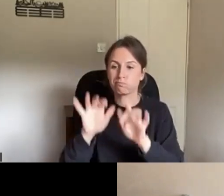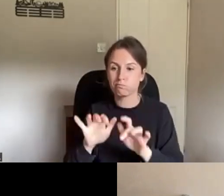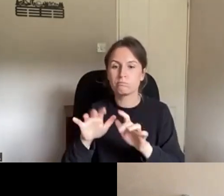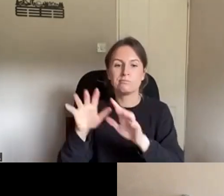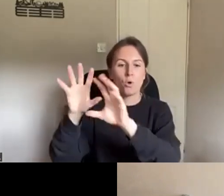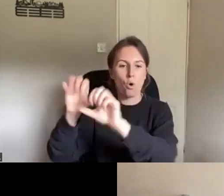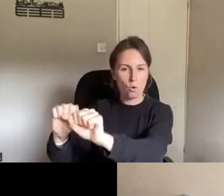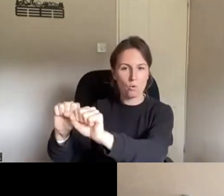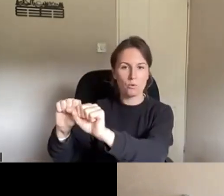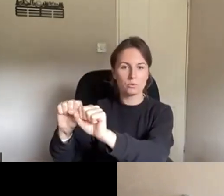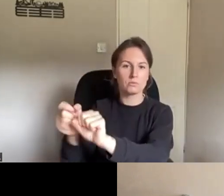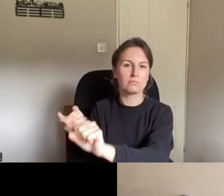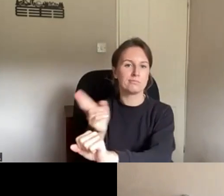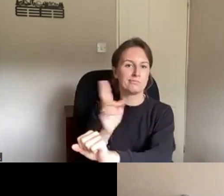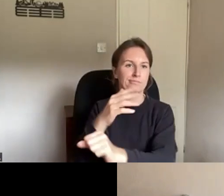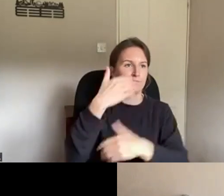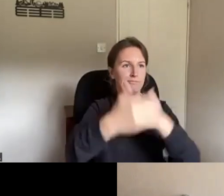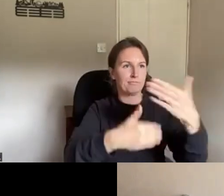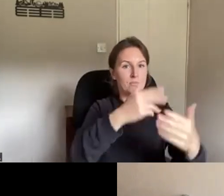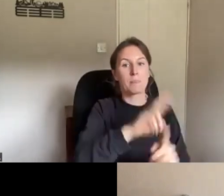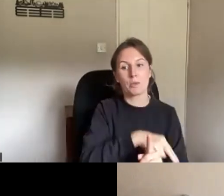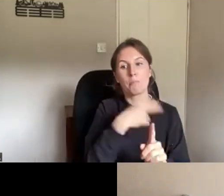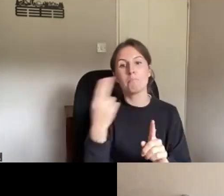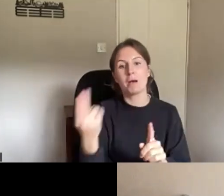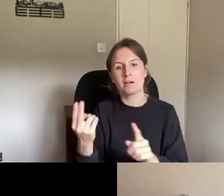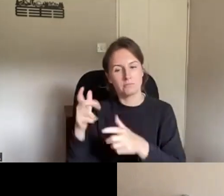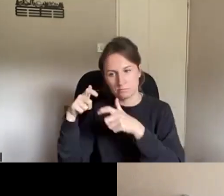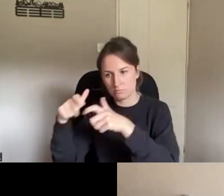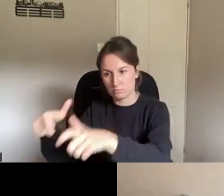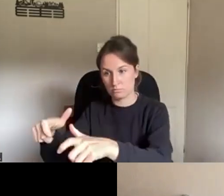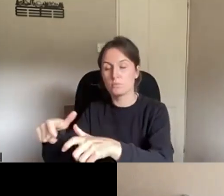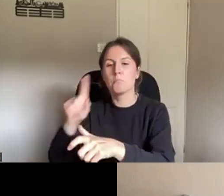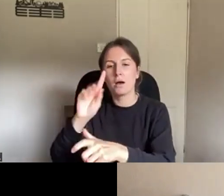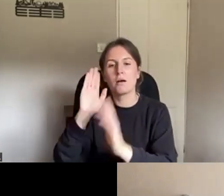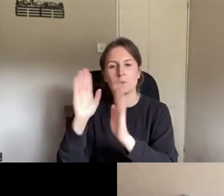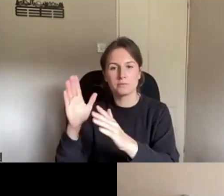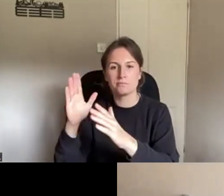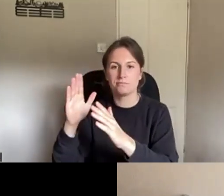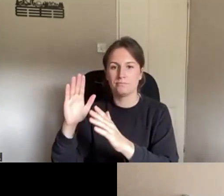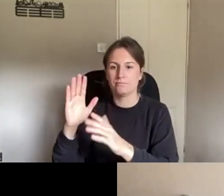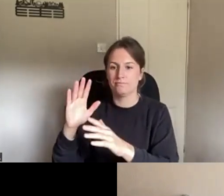before the entry period closes which is known on the 23rd of October.